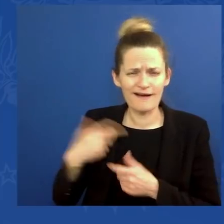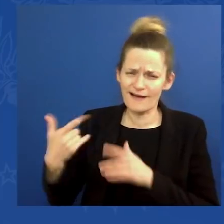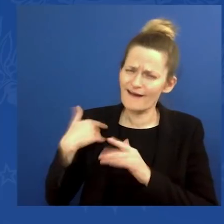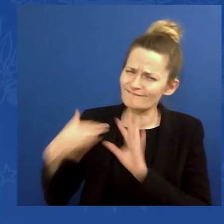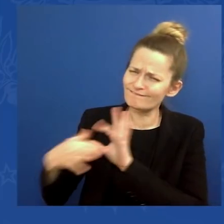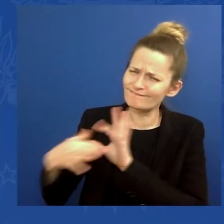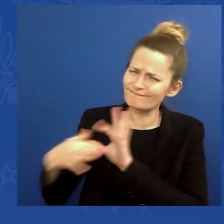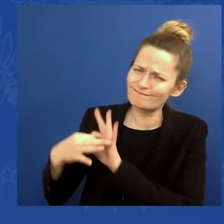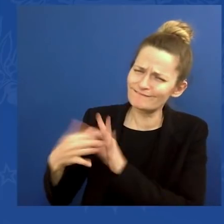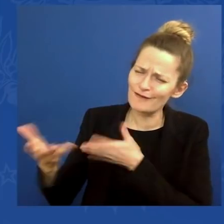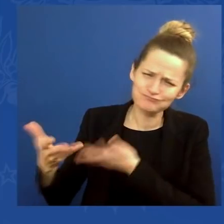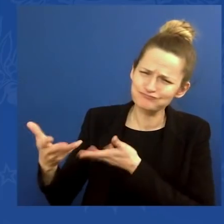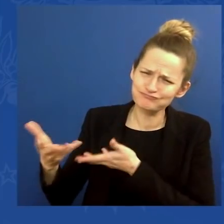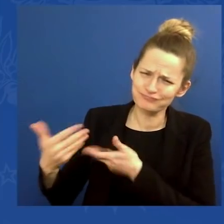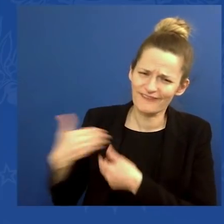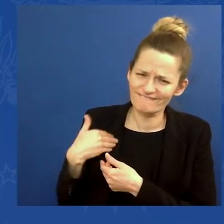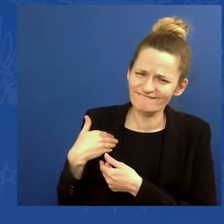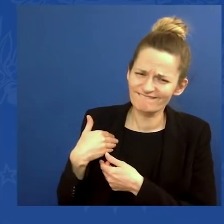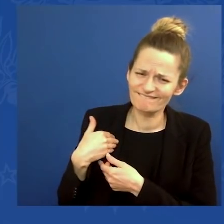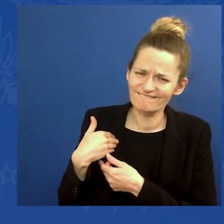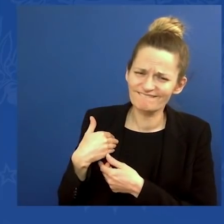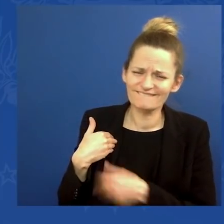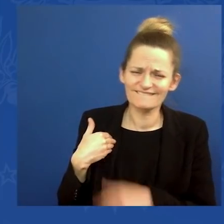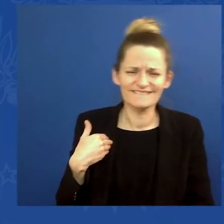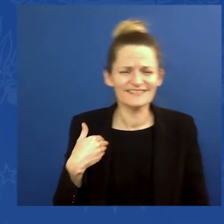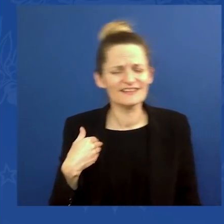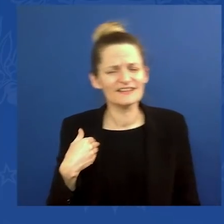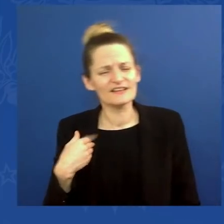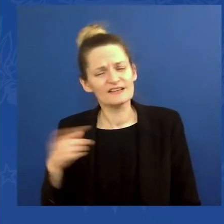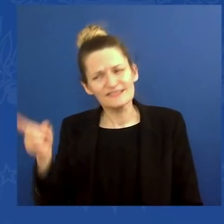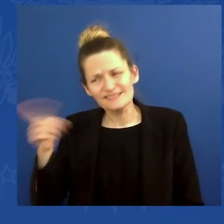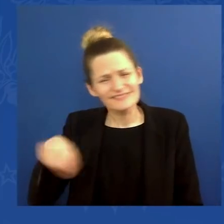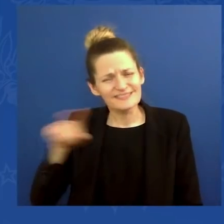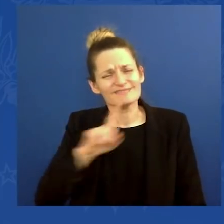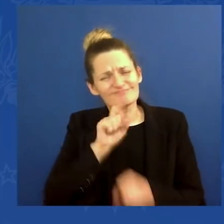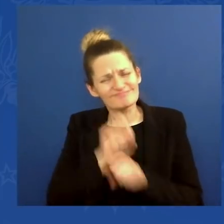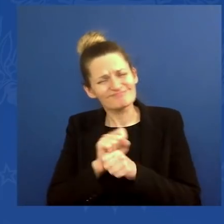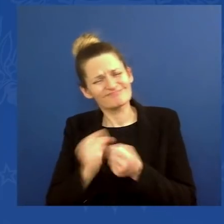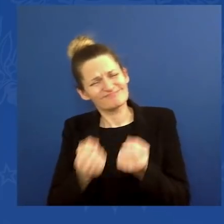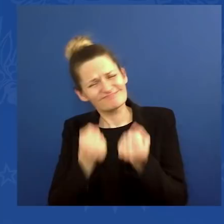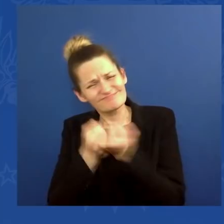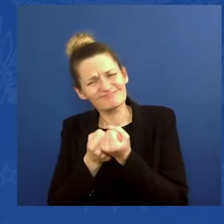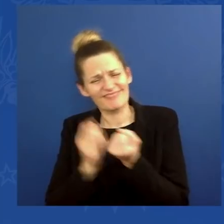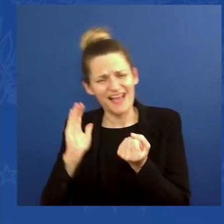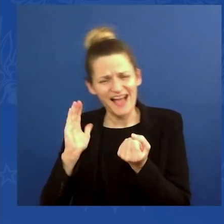the Good Friday Agreements are firmly, firmly, firmly, firmly supported here in the United States.